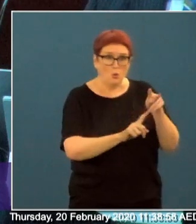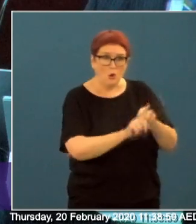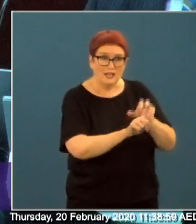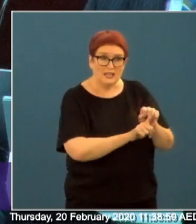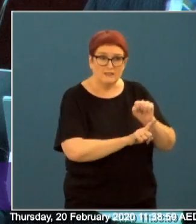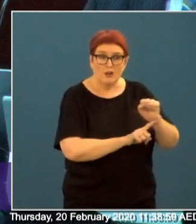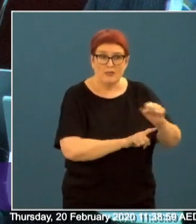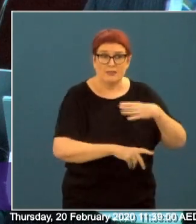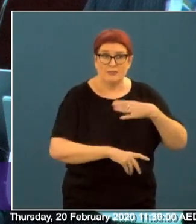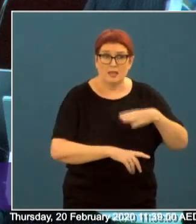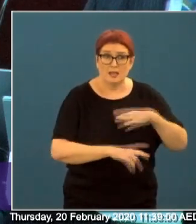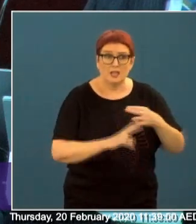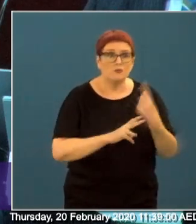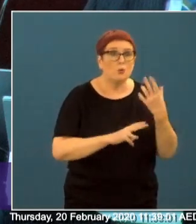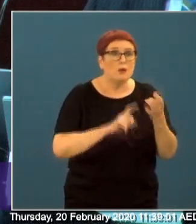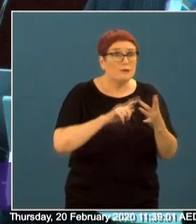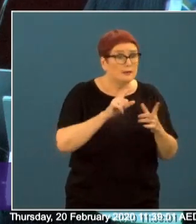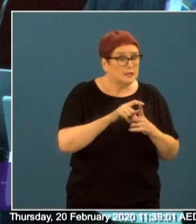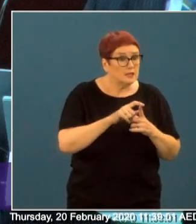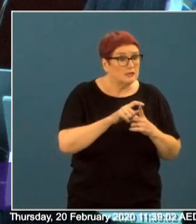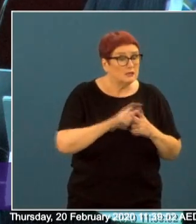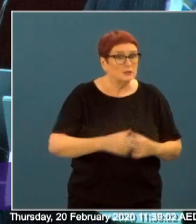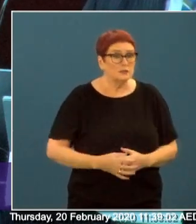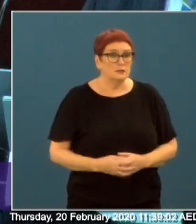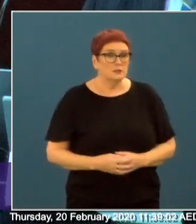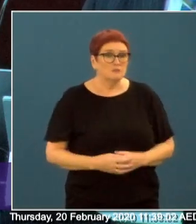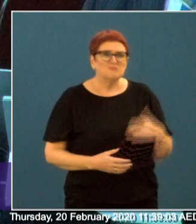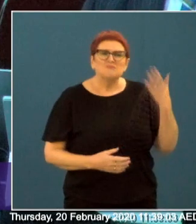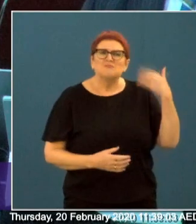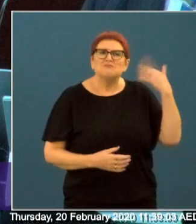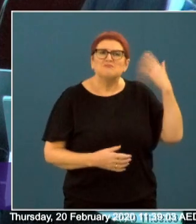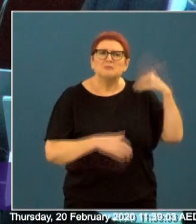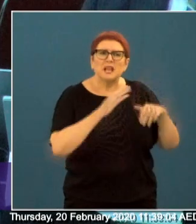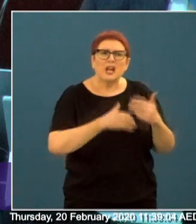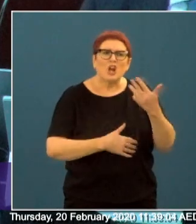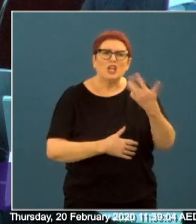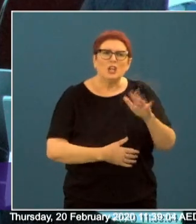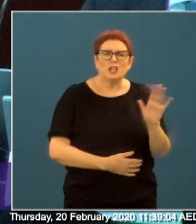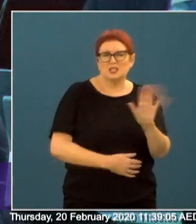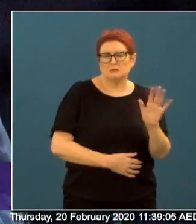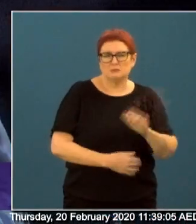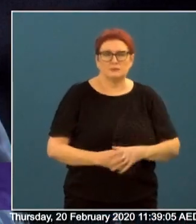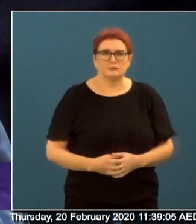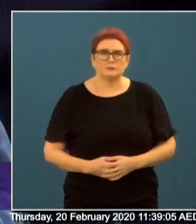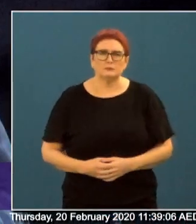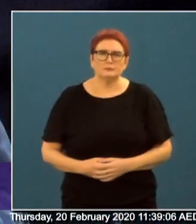for people with intellectual disability back in the mid-1990s? It's fair to declare